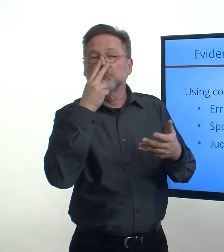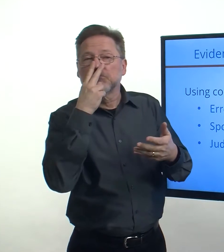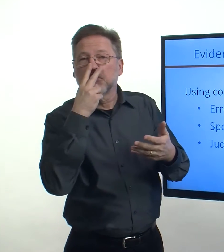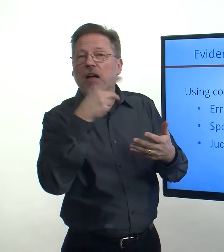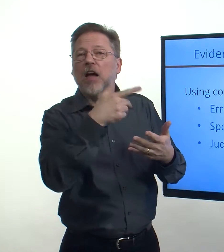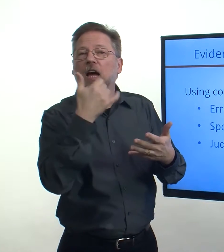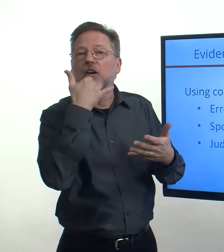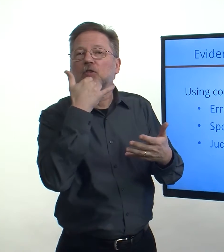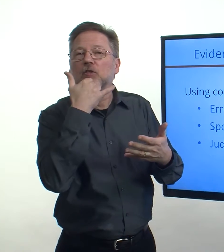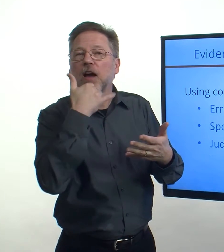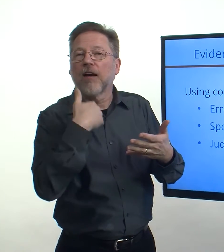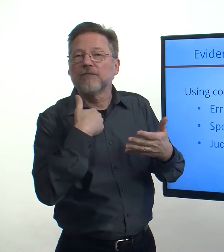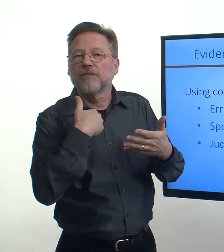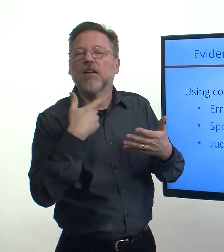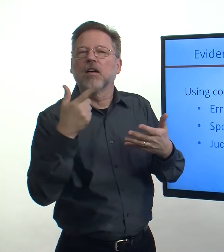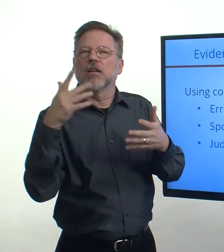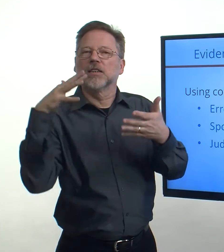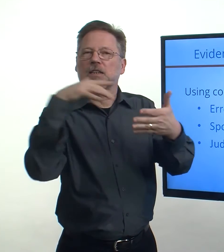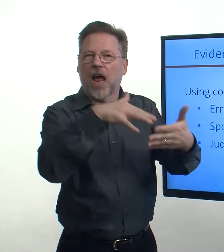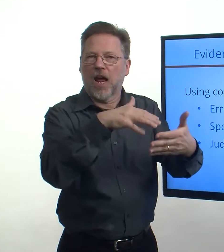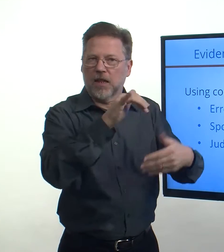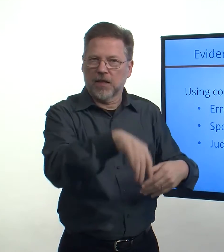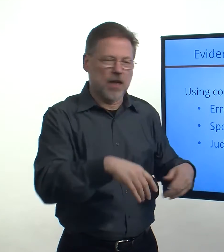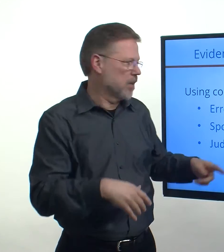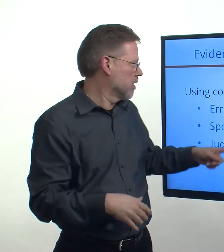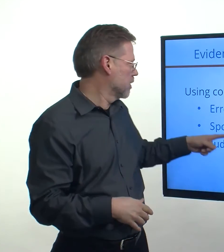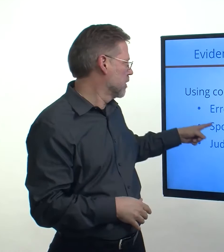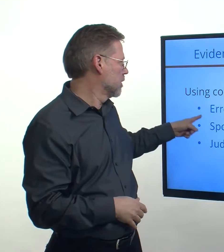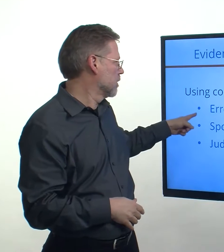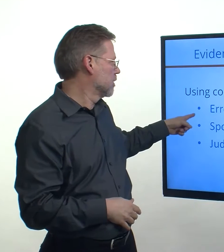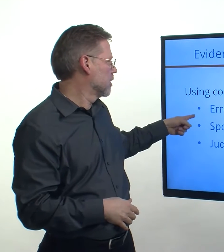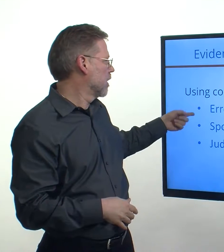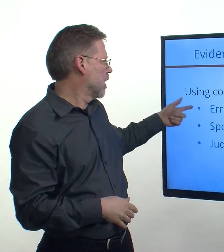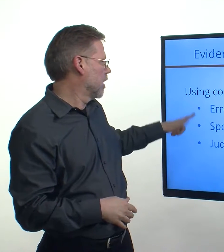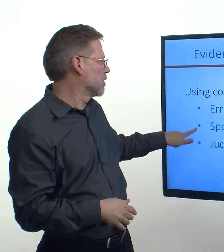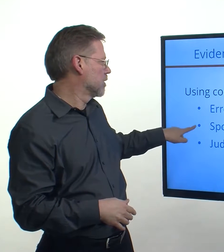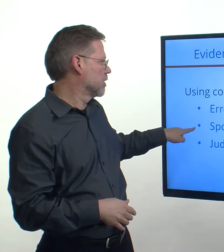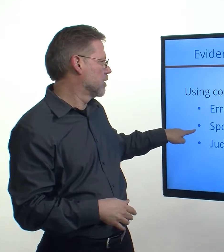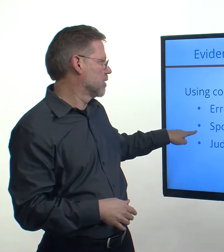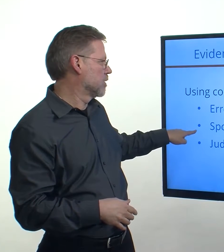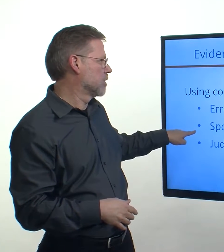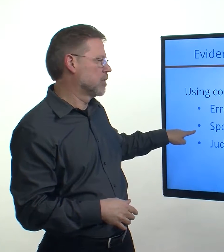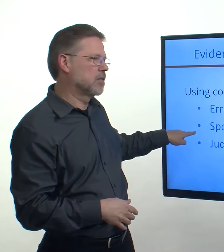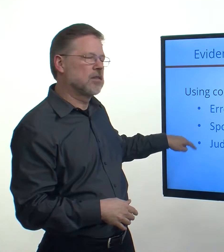Then, the errors are analyzed.